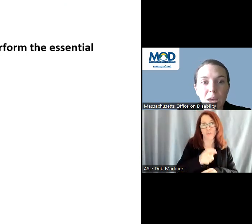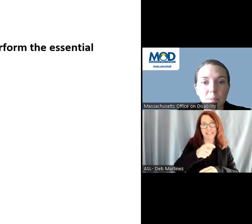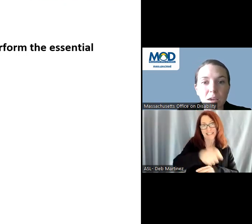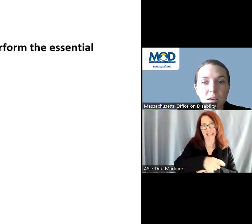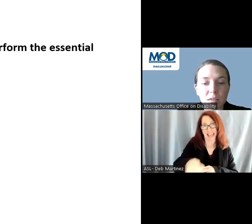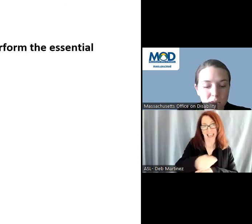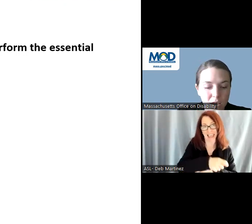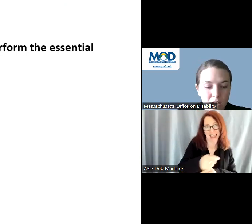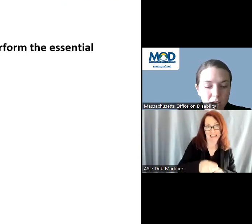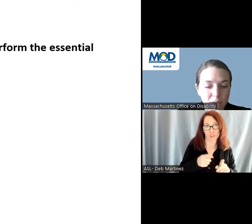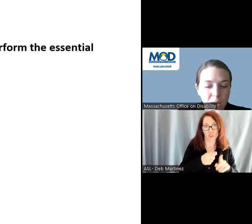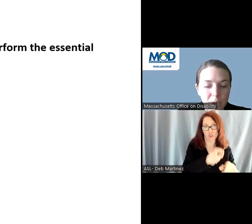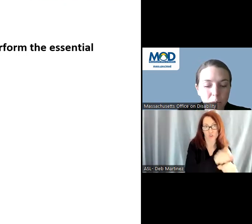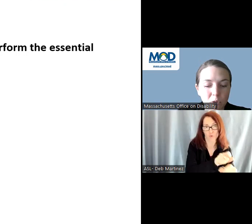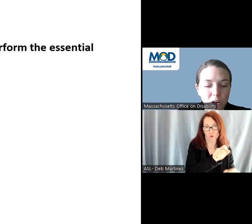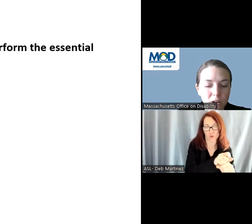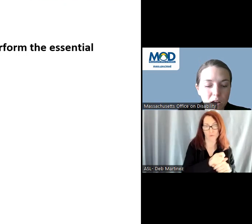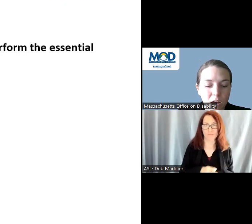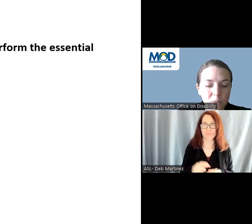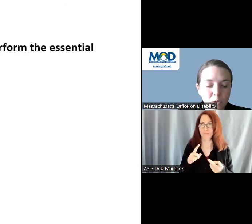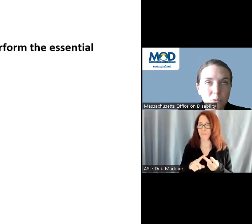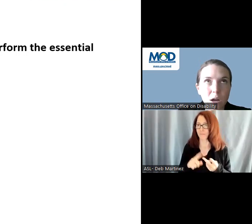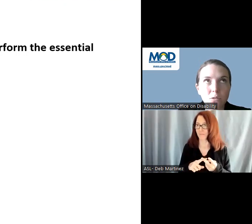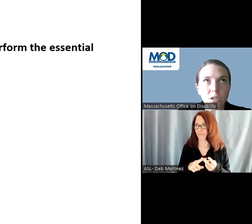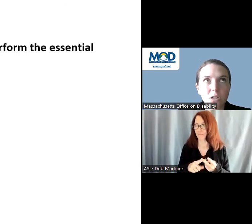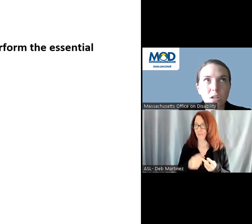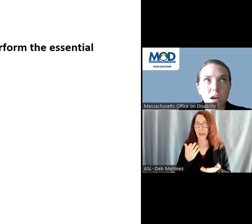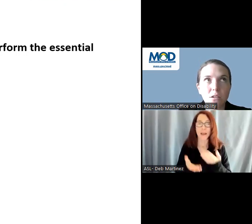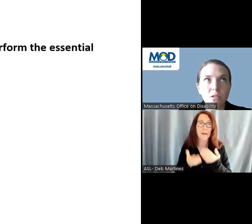maybe they maybe someone who uses a dog